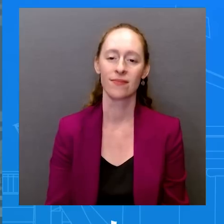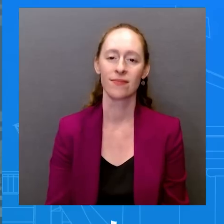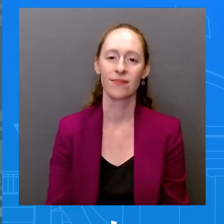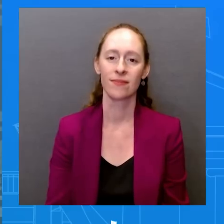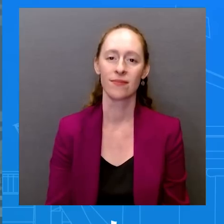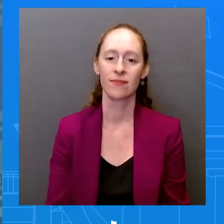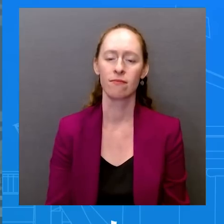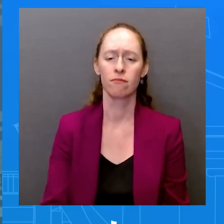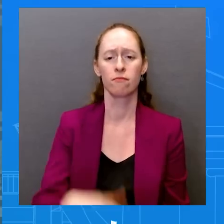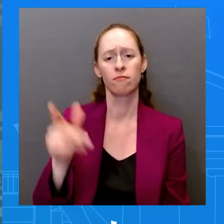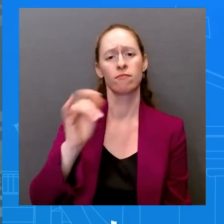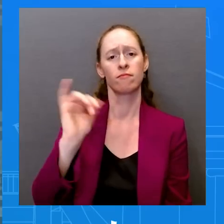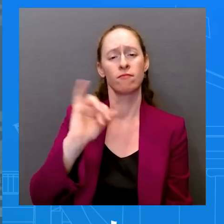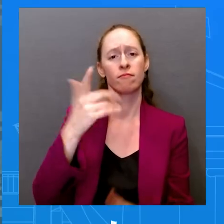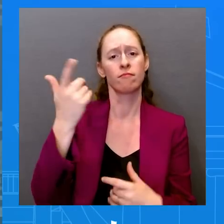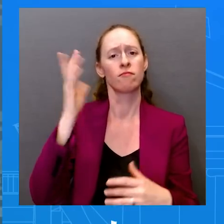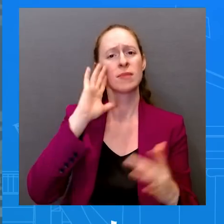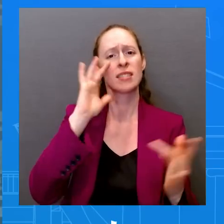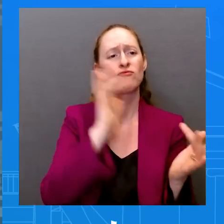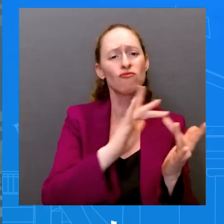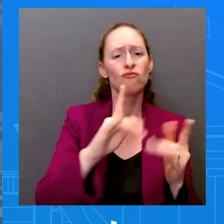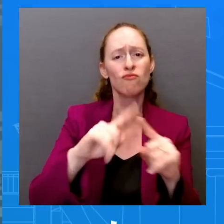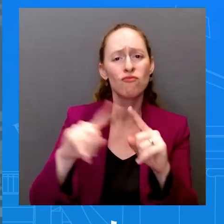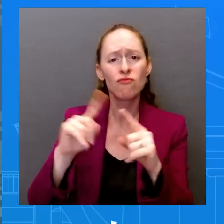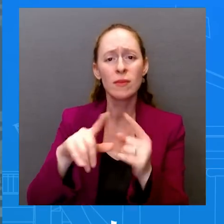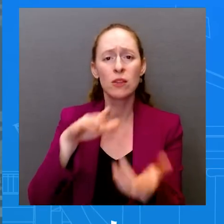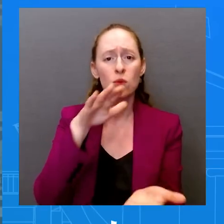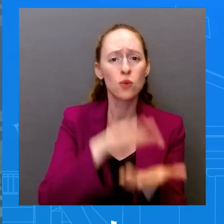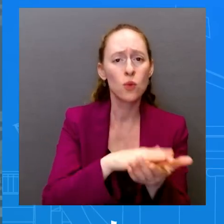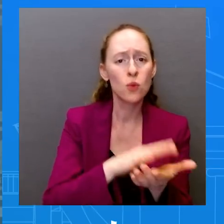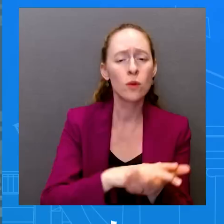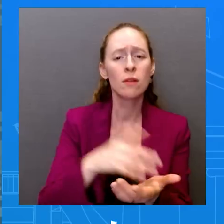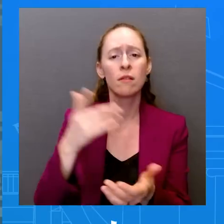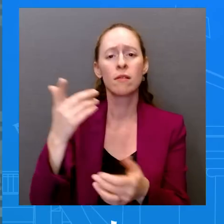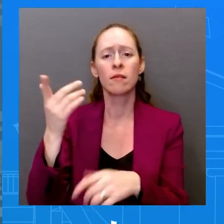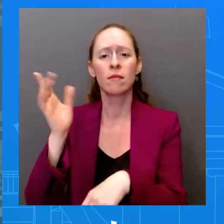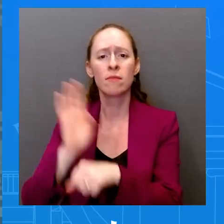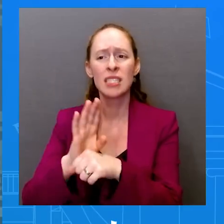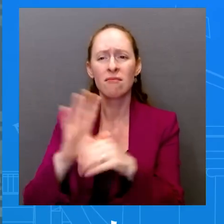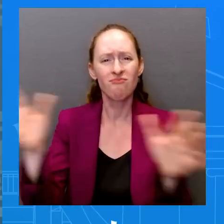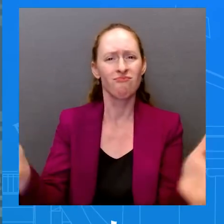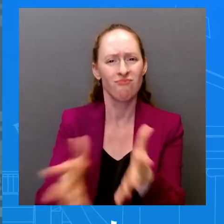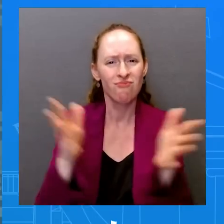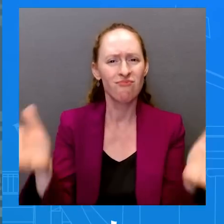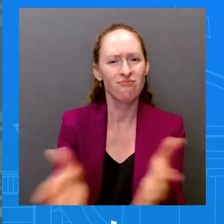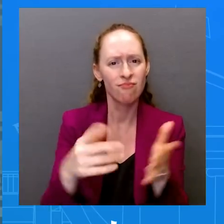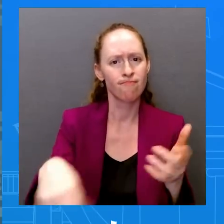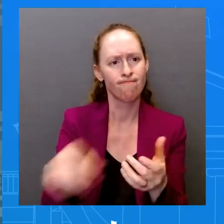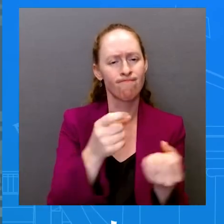Last, the President will continue to call on Congress to take -- to take action on the administration's request